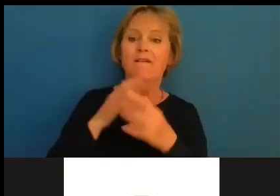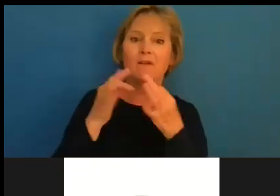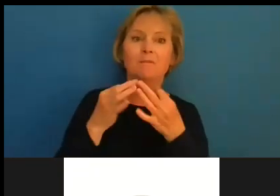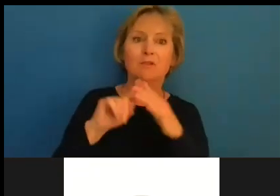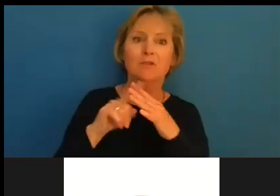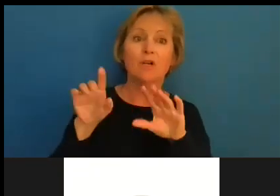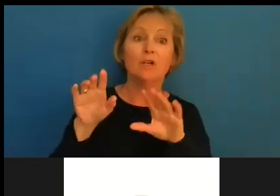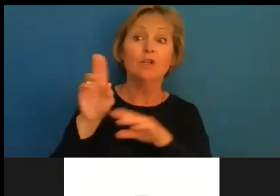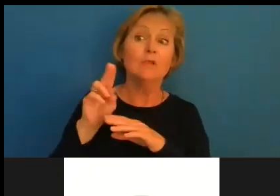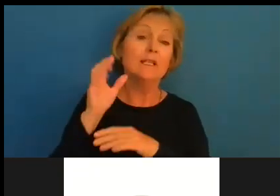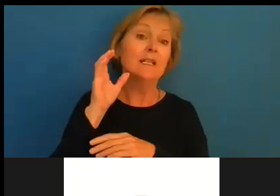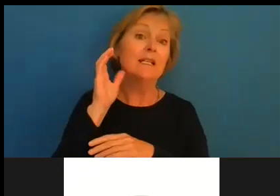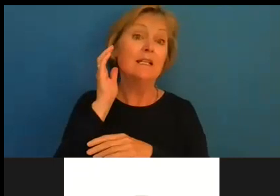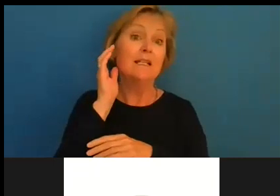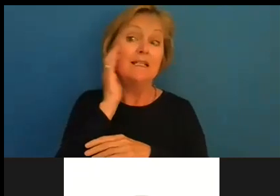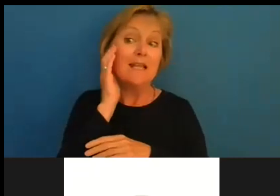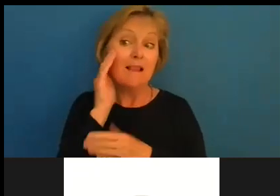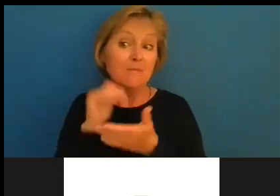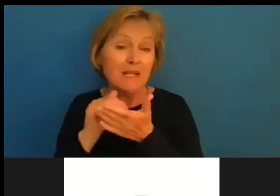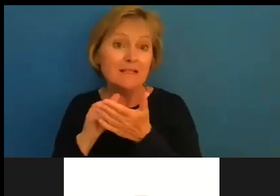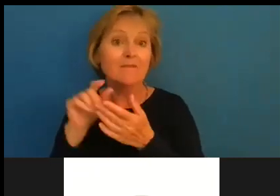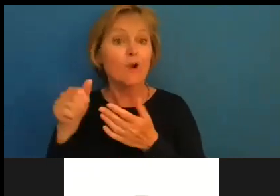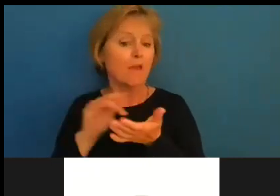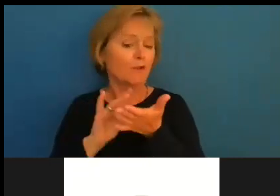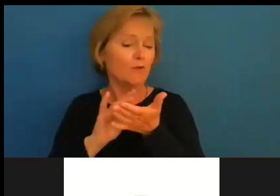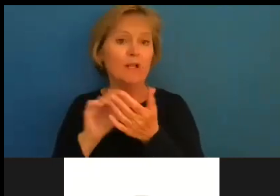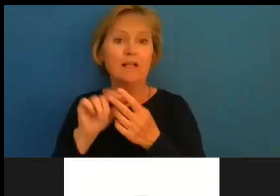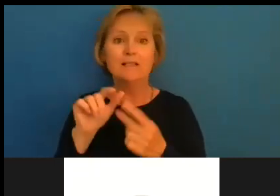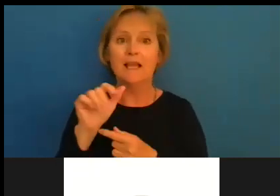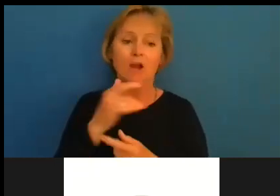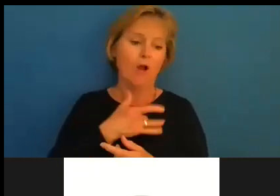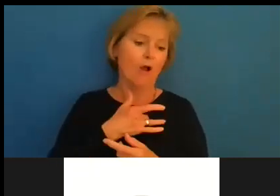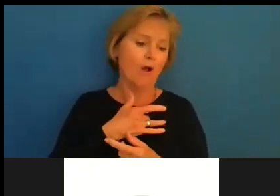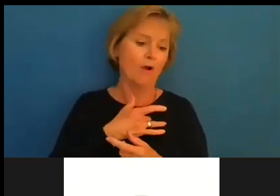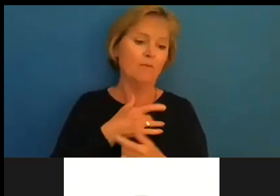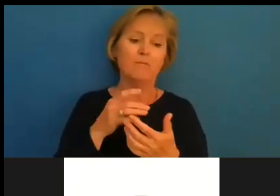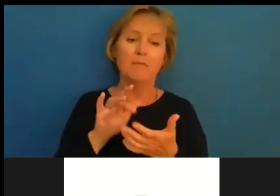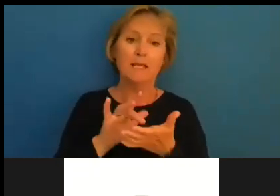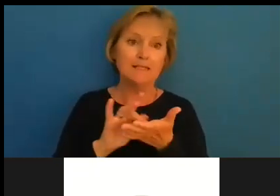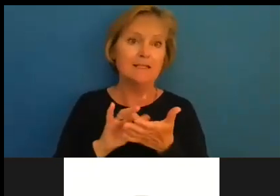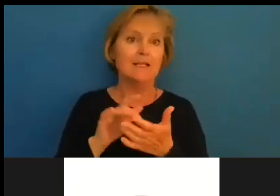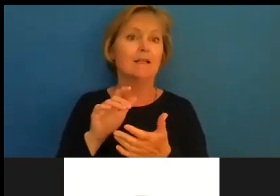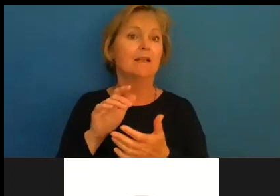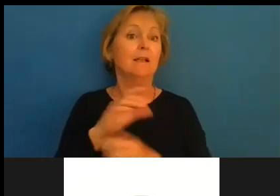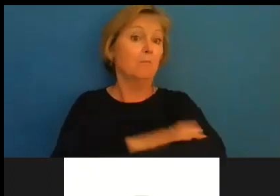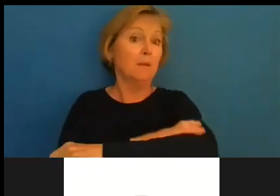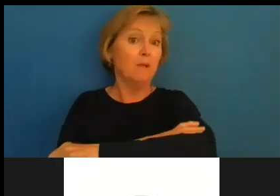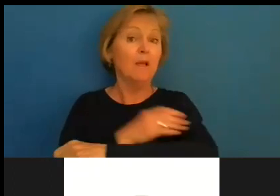for other drugs like Ativan, blood pressure medications, and we were initially told that